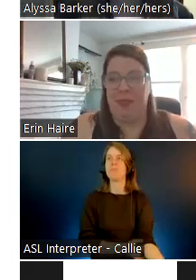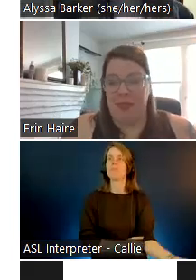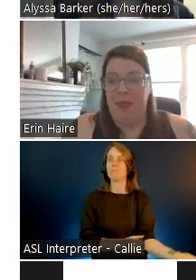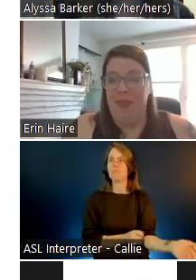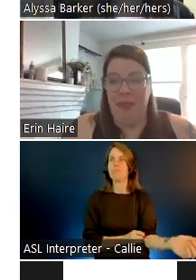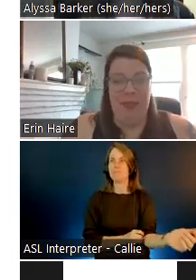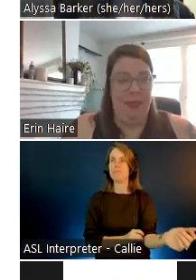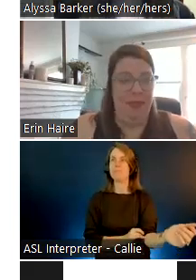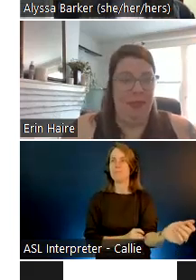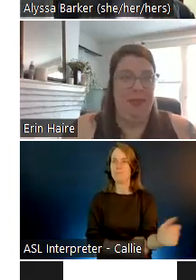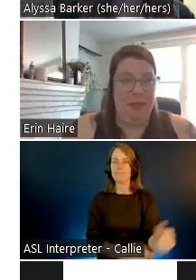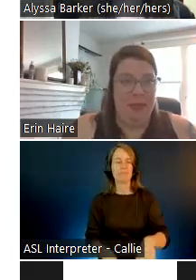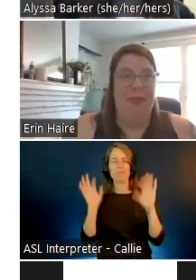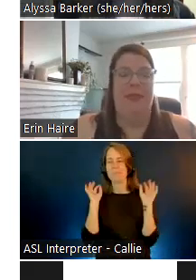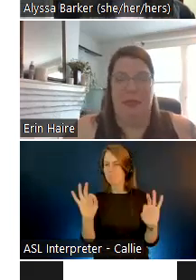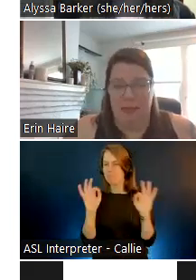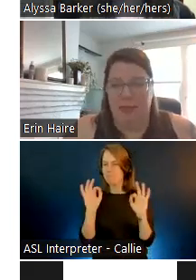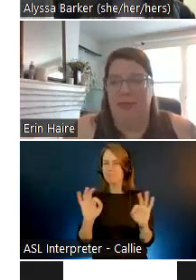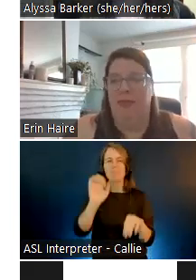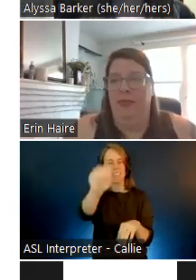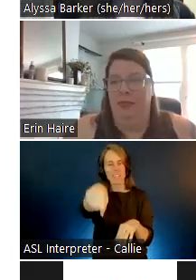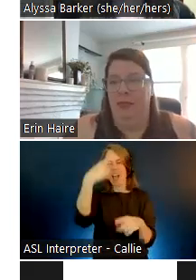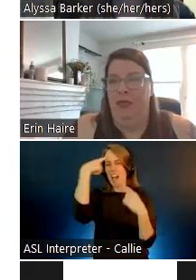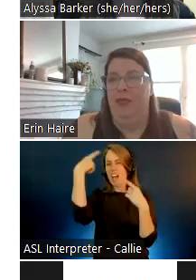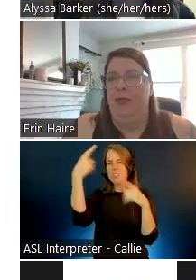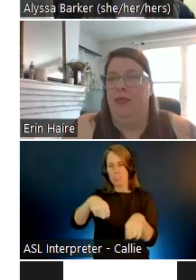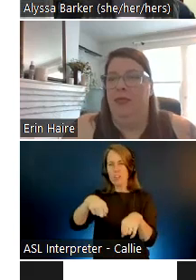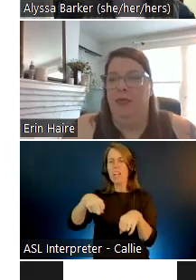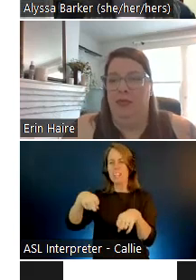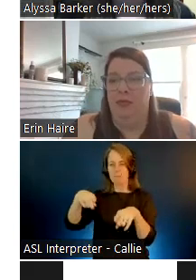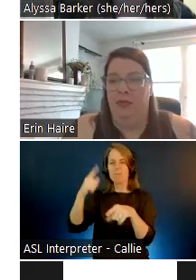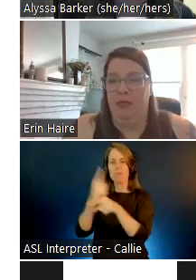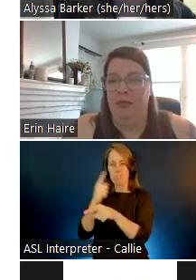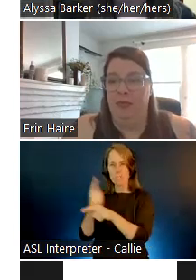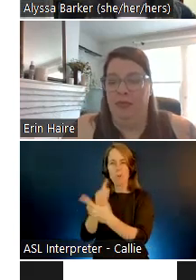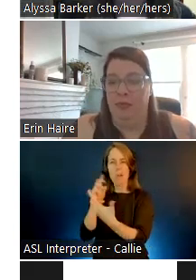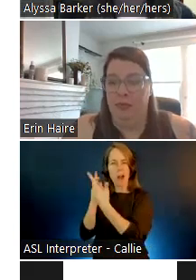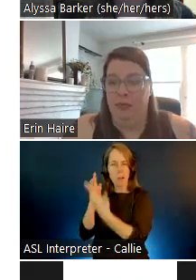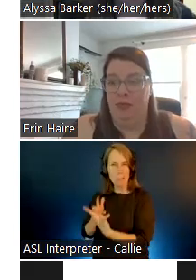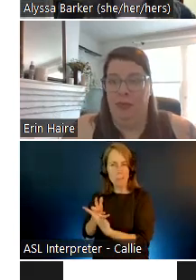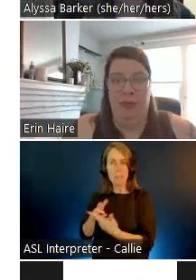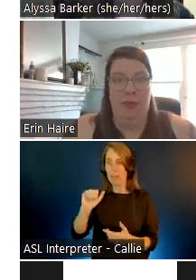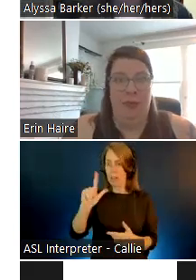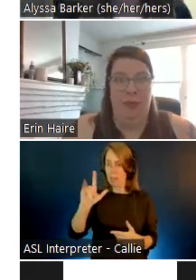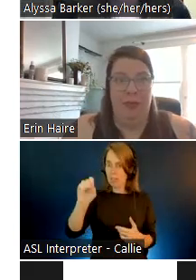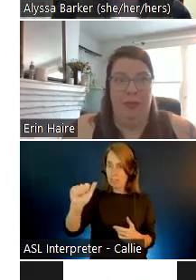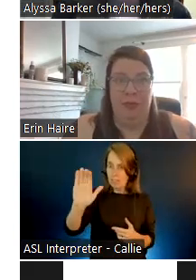i think it's a reasonable accommodation of Alyssa do you have a different thought on this one?